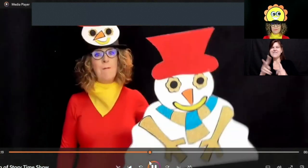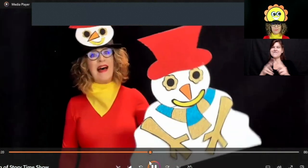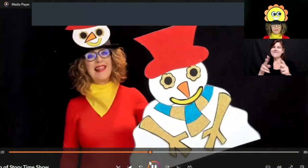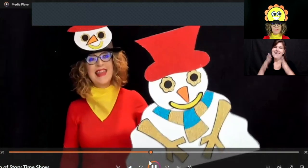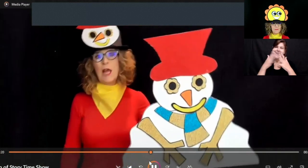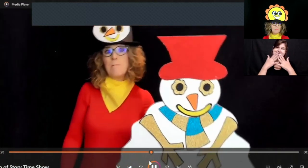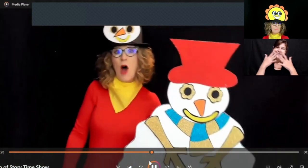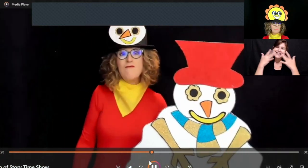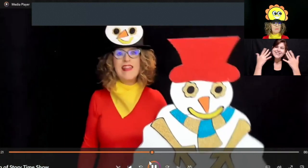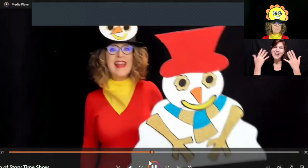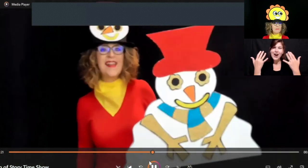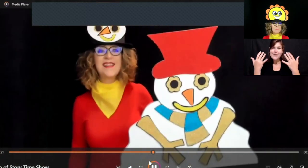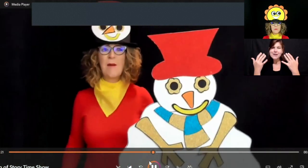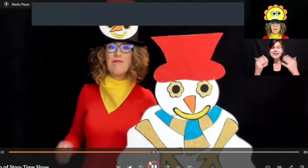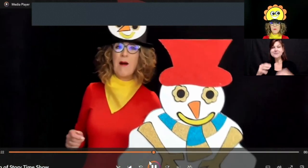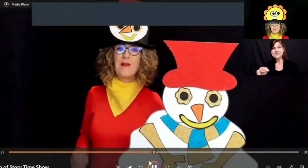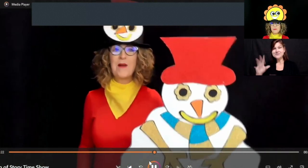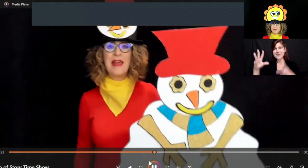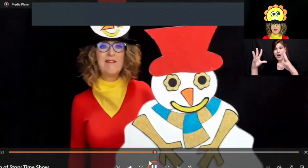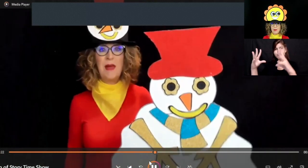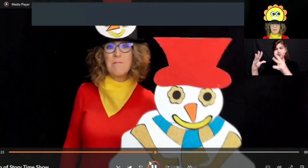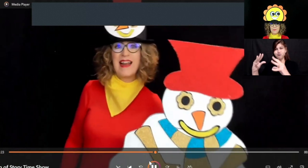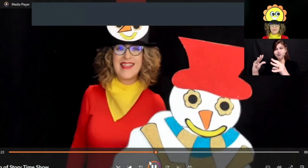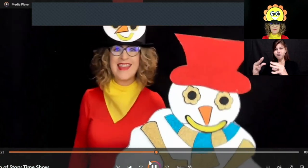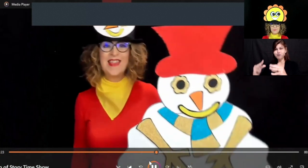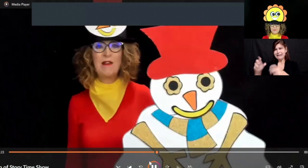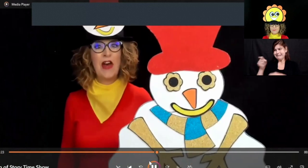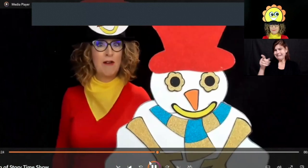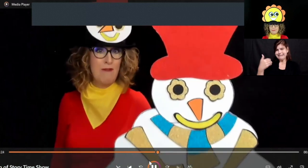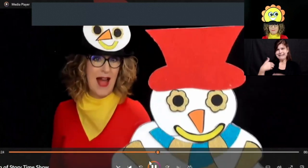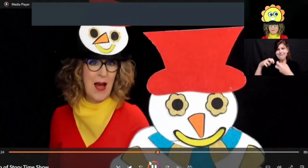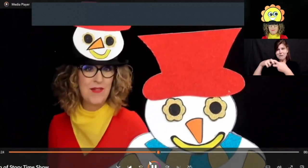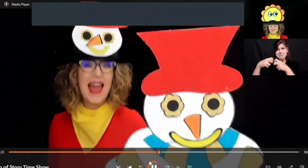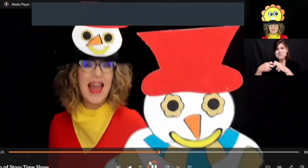Melting Maurice has a problem He's been melted to the ground